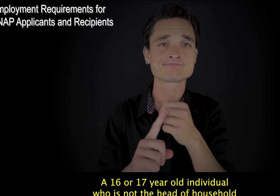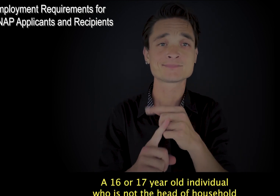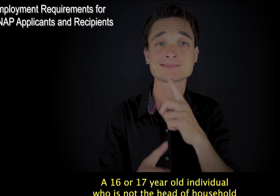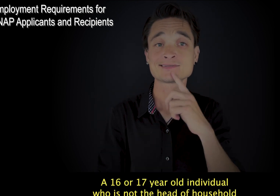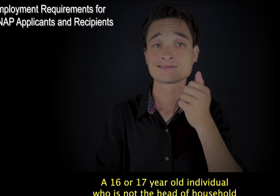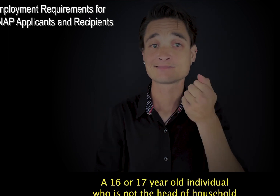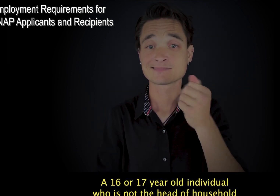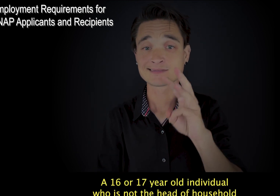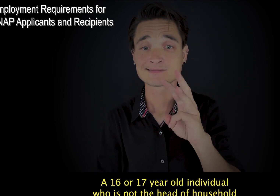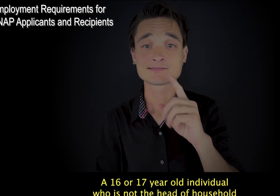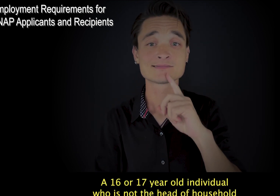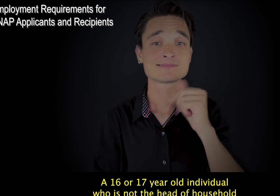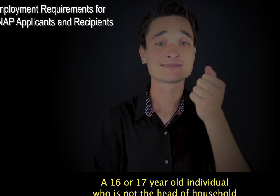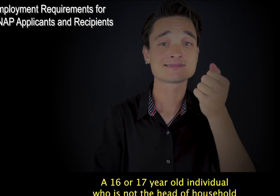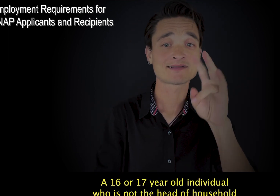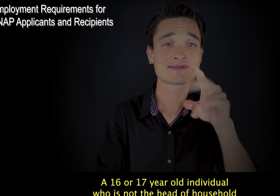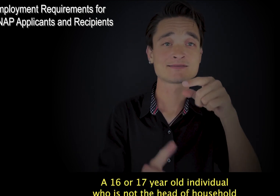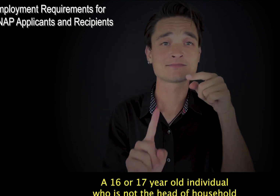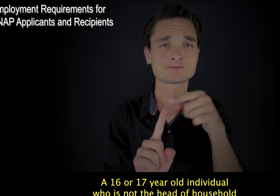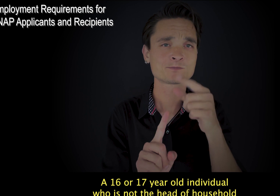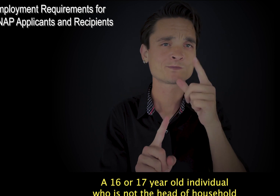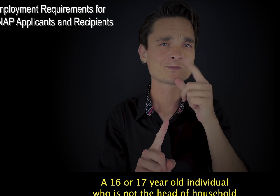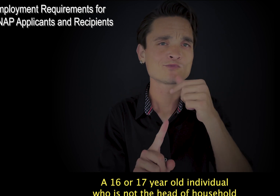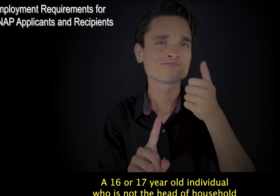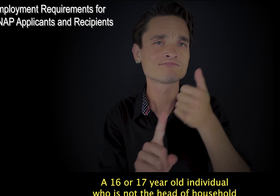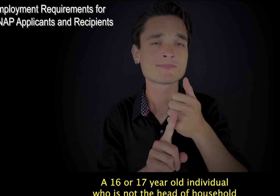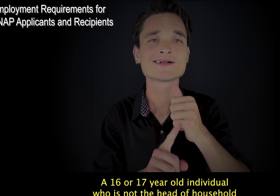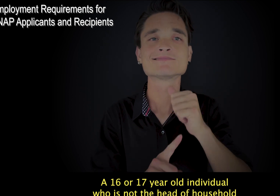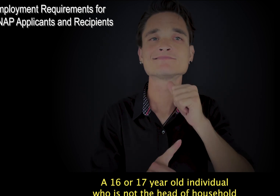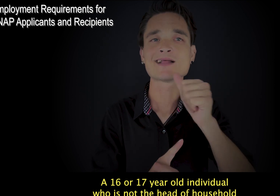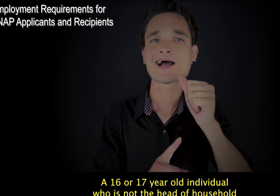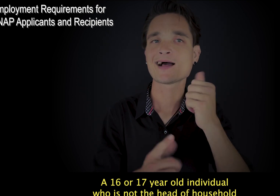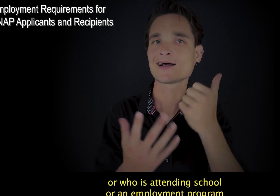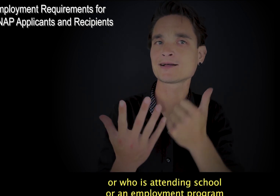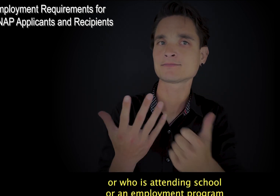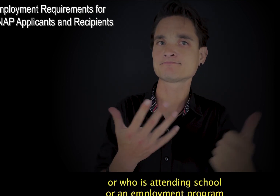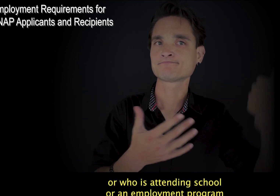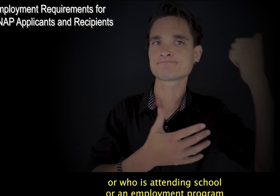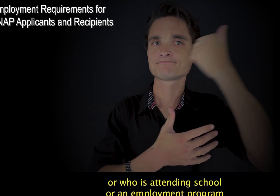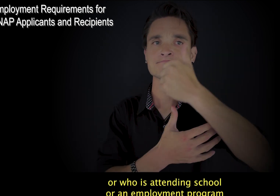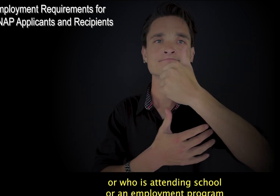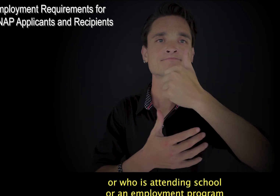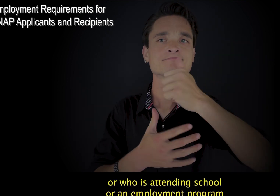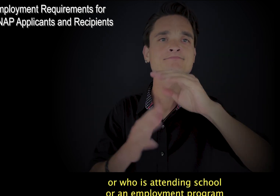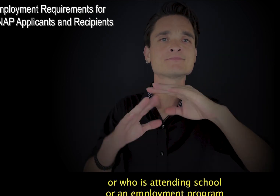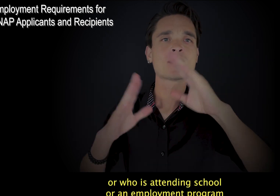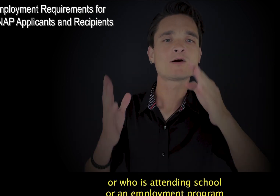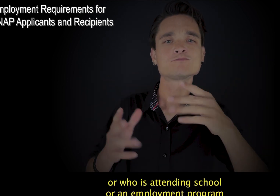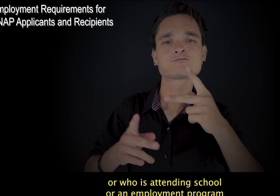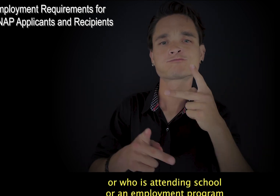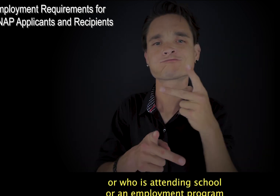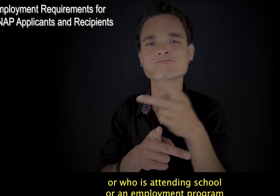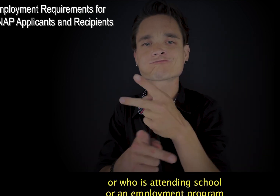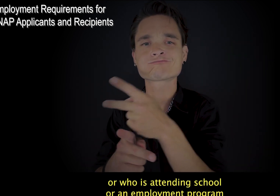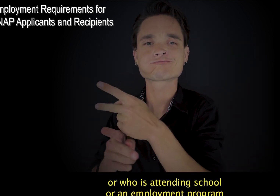A 16 or 17 year old individual who is not the head of household or who is attending school or an employment program